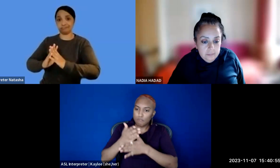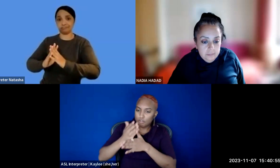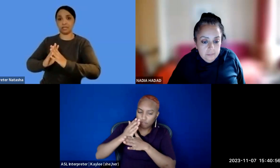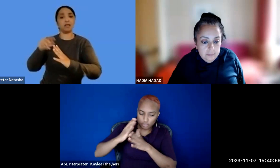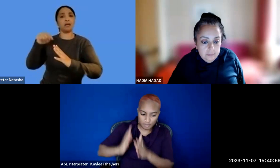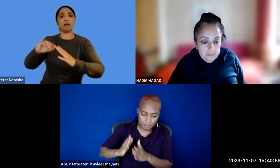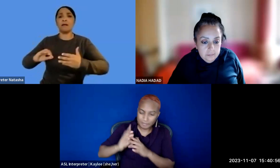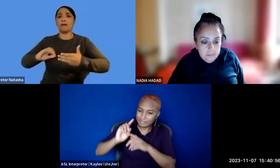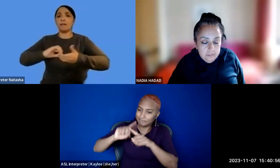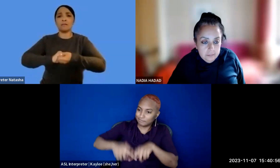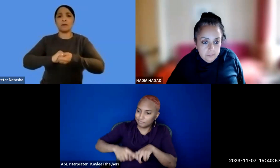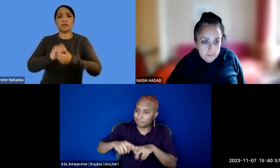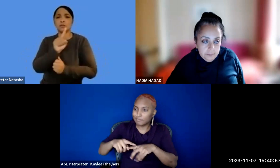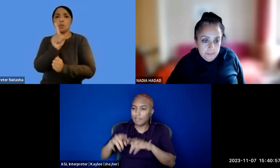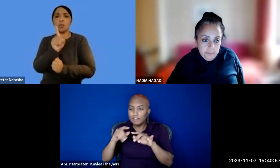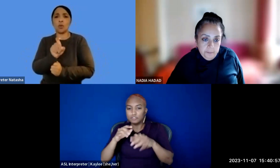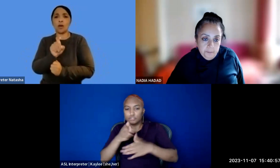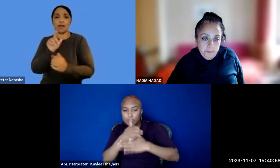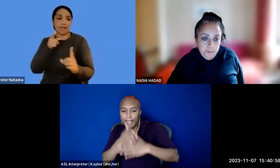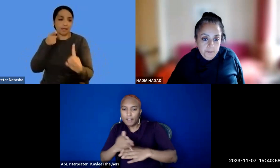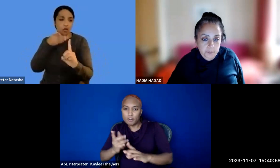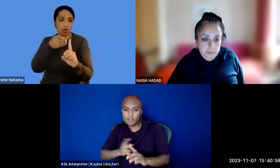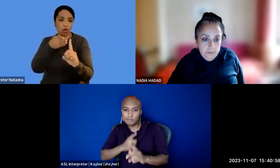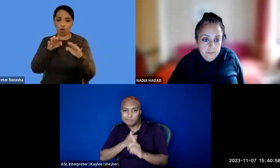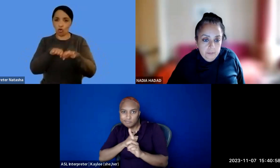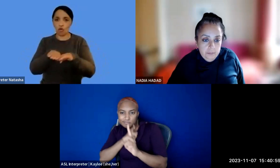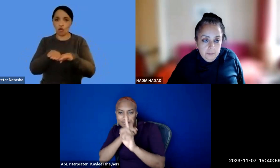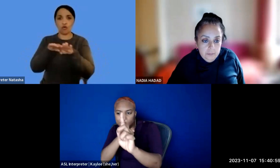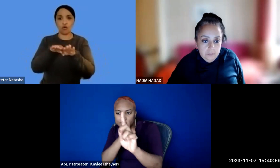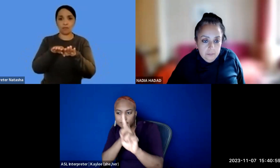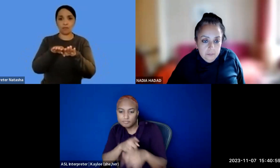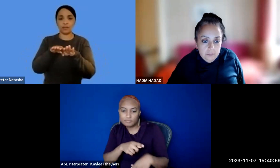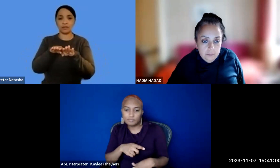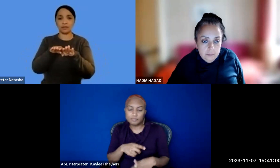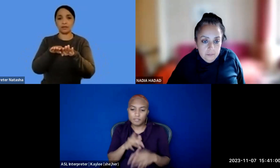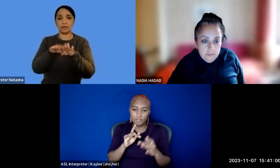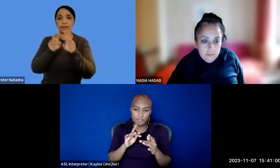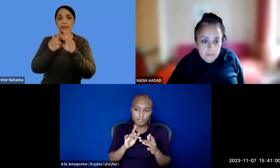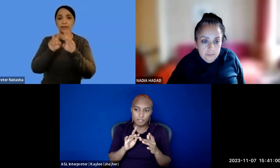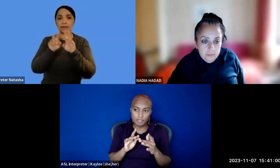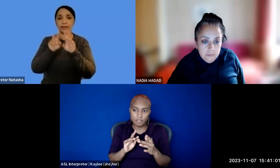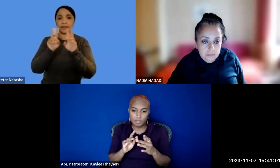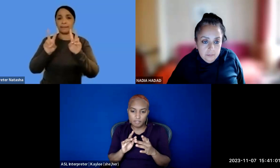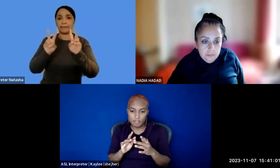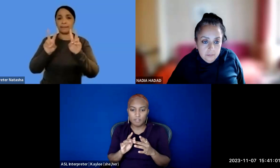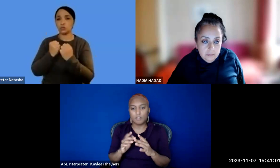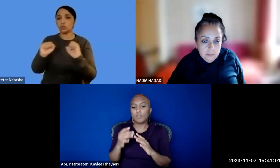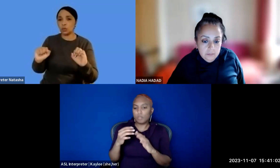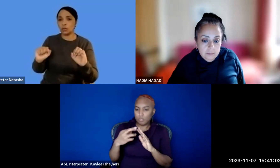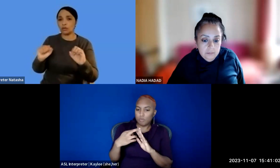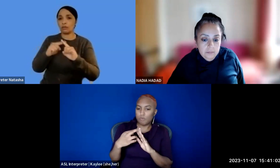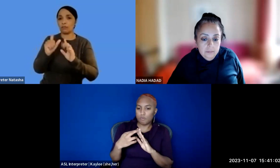on sustainable development, peace and security and the rule of law and humanitarian rights.